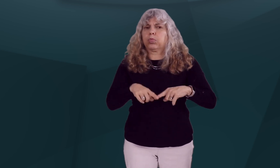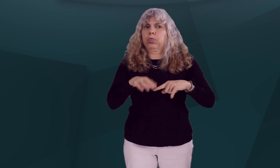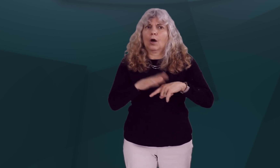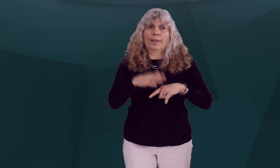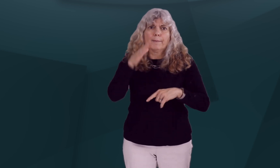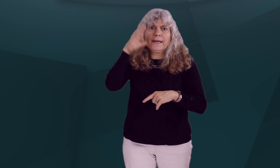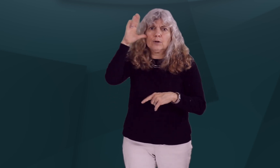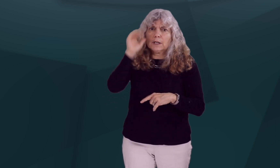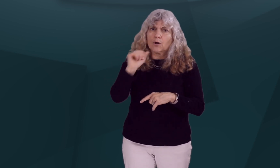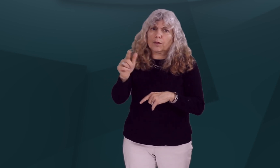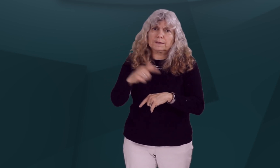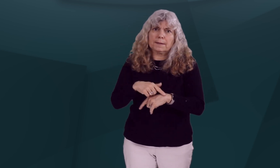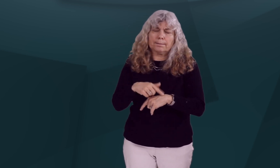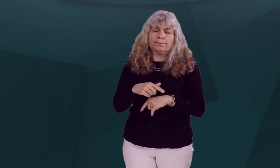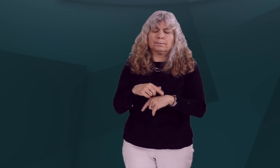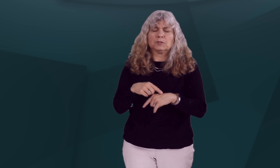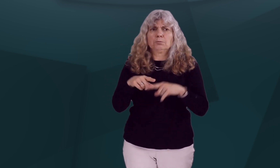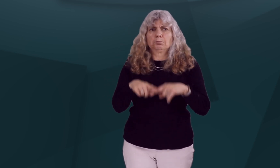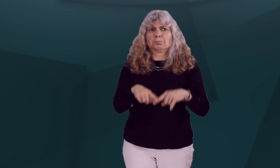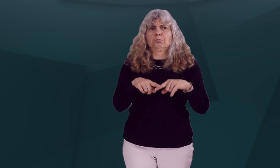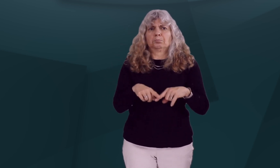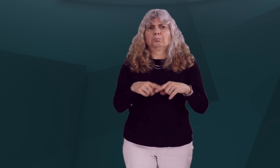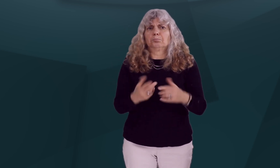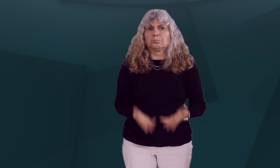and not to depend upon their hearing parents all the time.